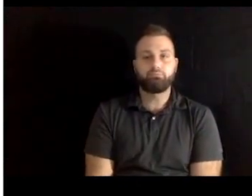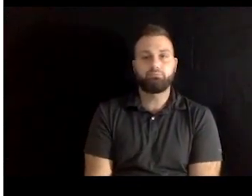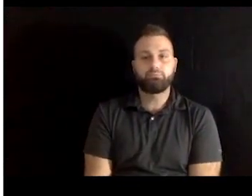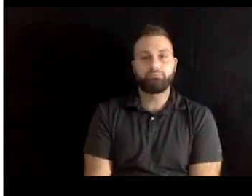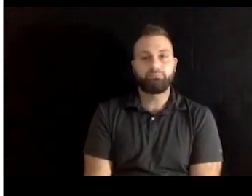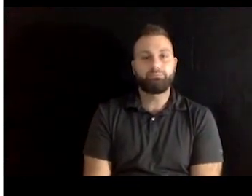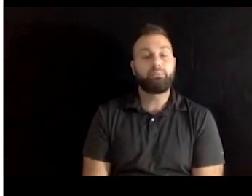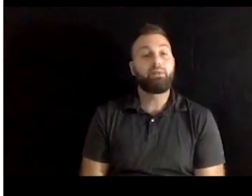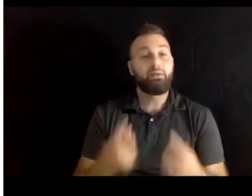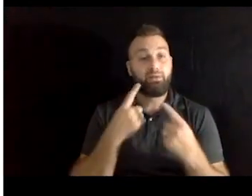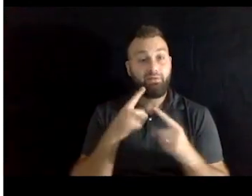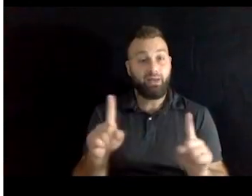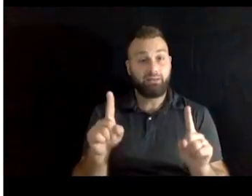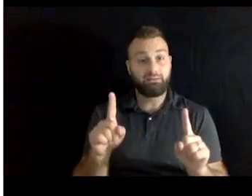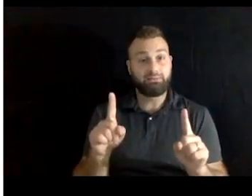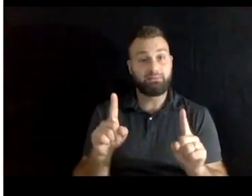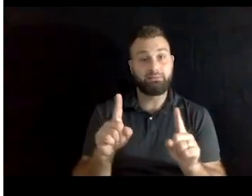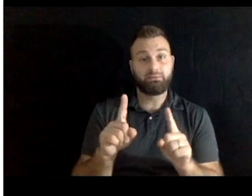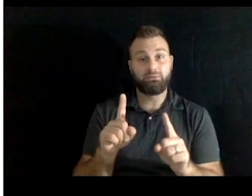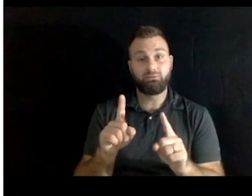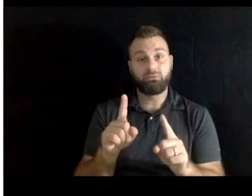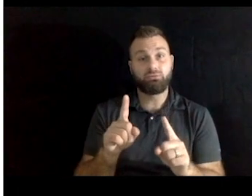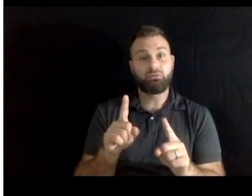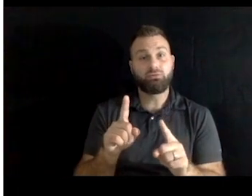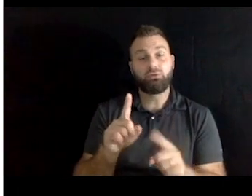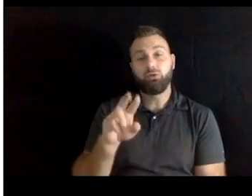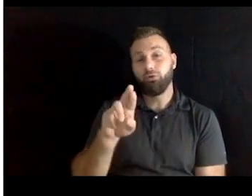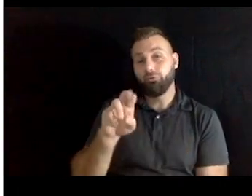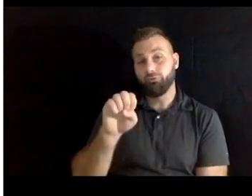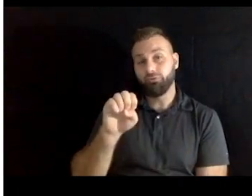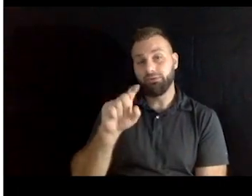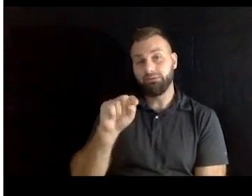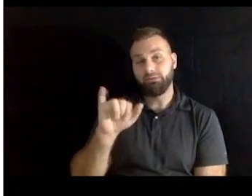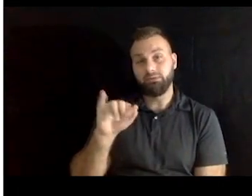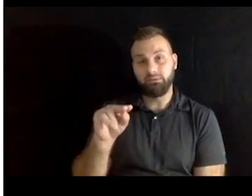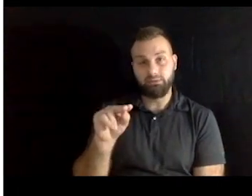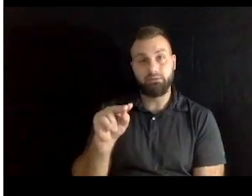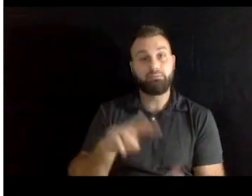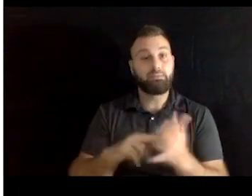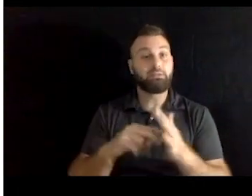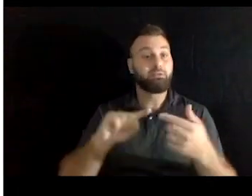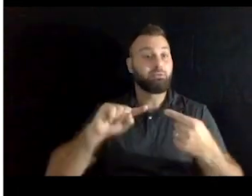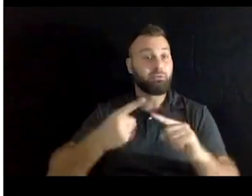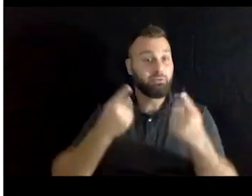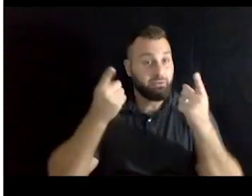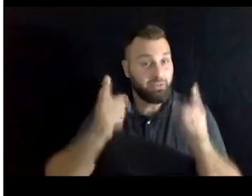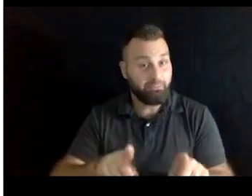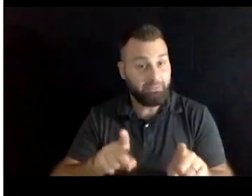let us talk about RETAIN retaining employment after injury. Illness network OK,